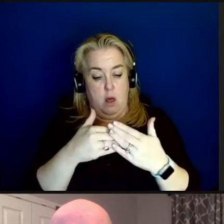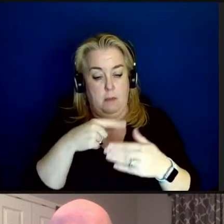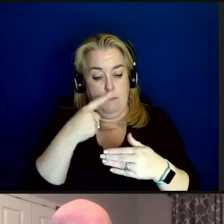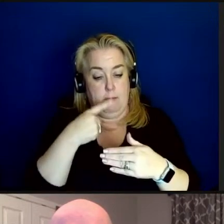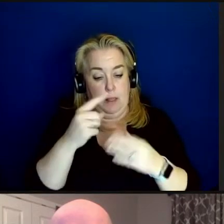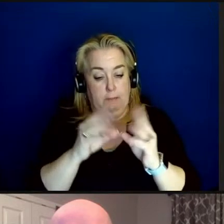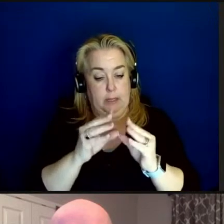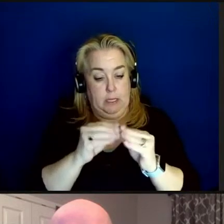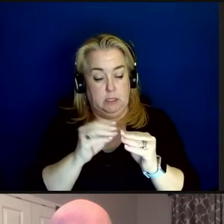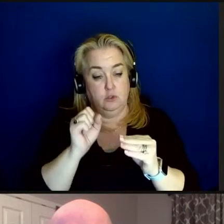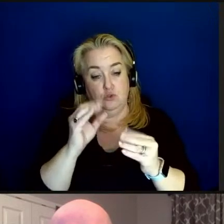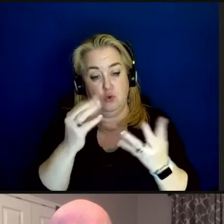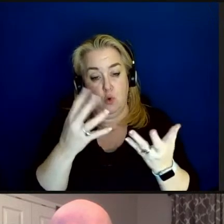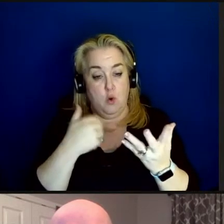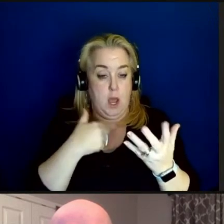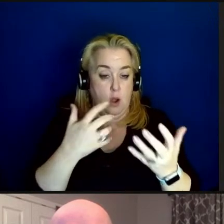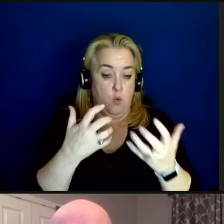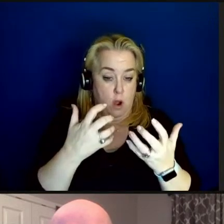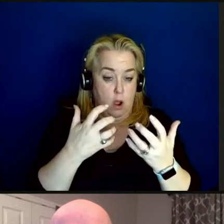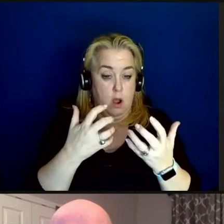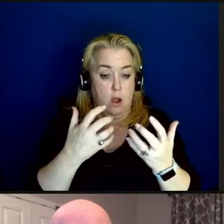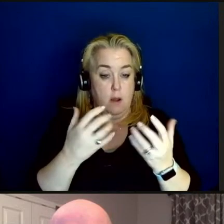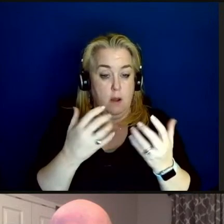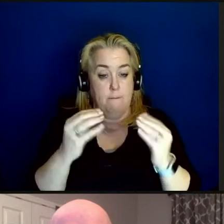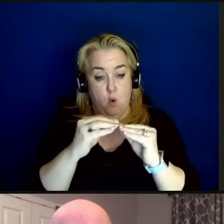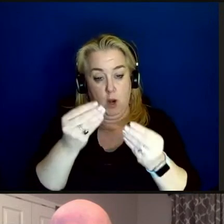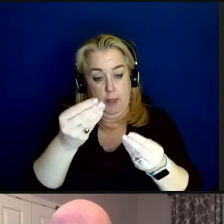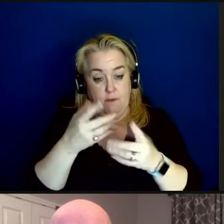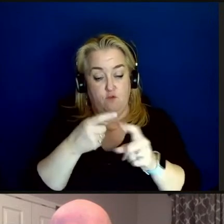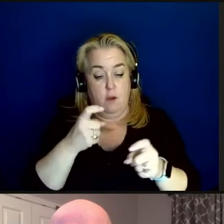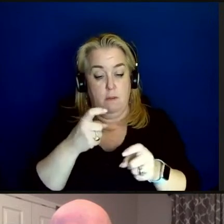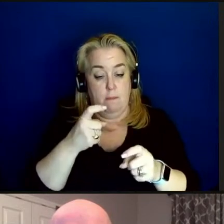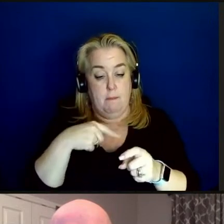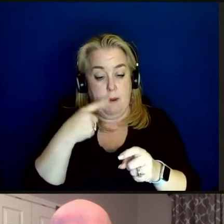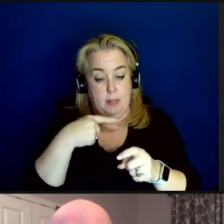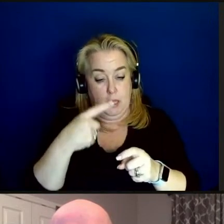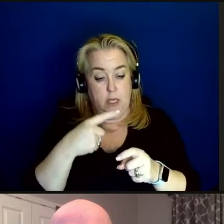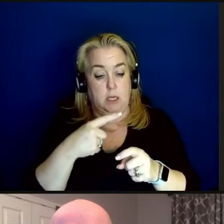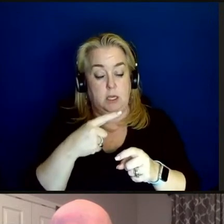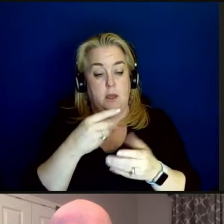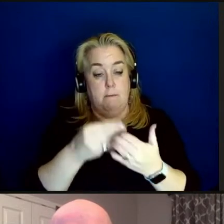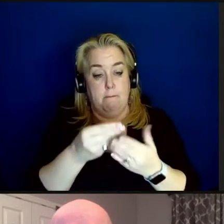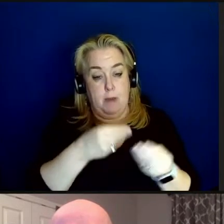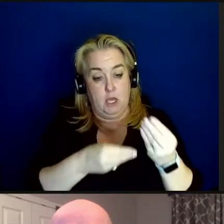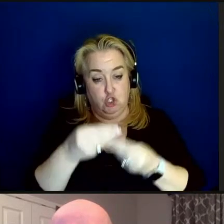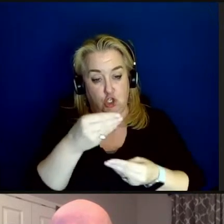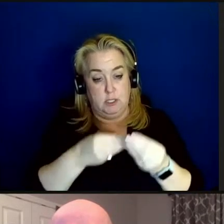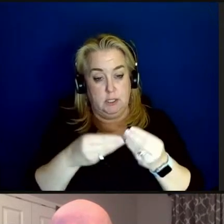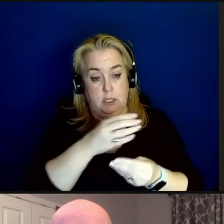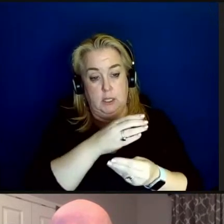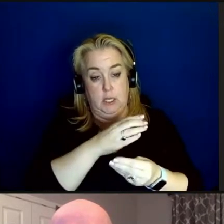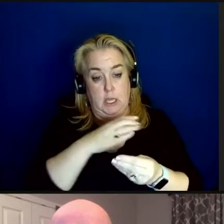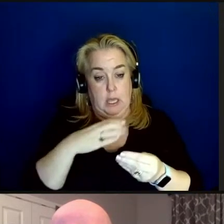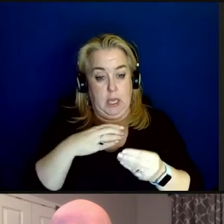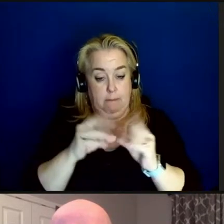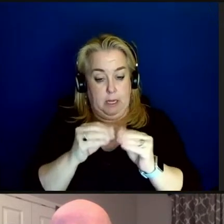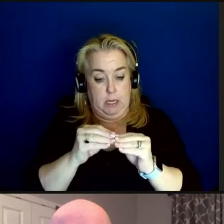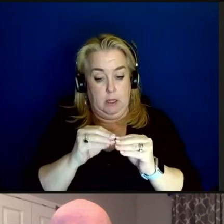SOLICIT INPUT FROM BUDGET COMMITTEE MEMBERS FOLLOWING ALL OF OUR PUBLIC MEETINGS AND GET